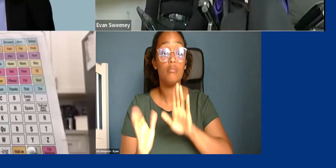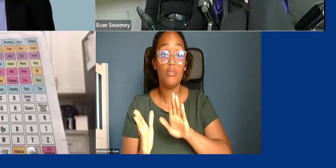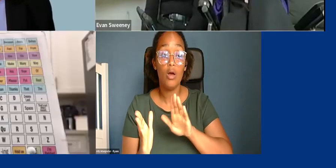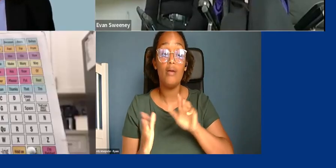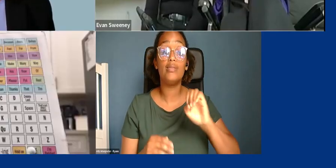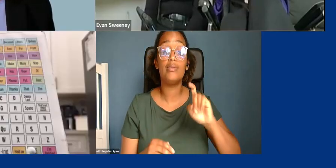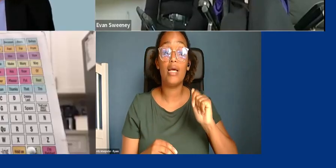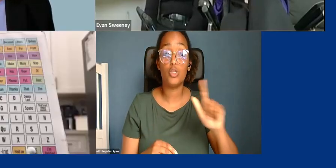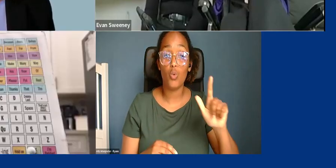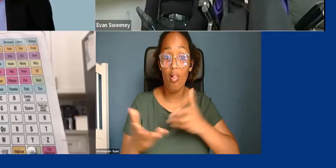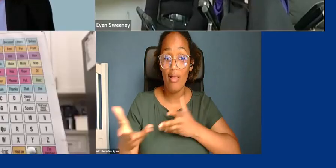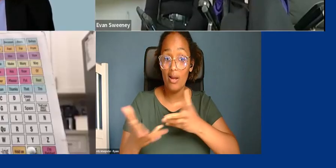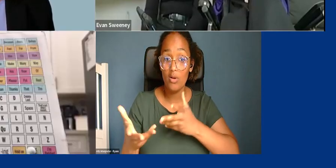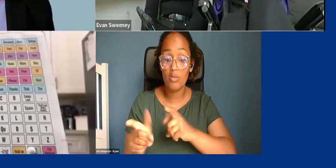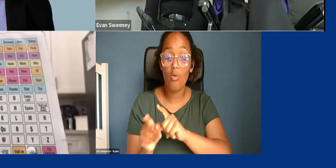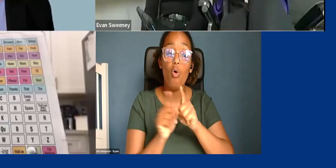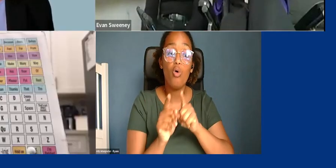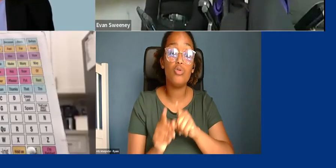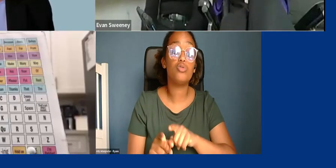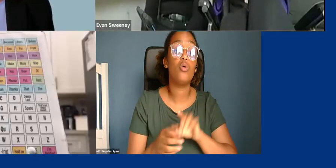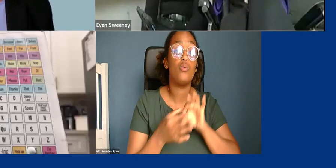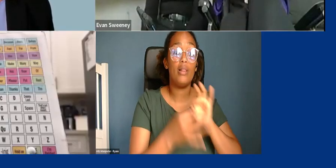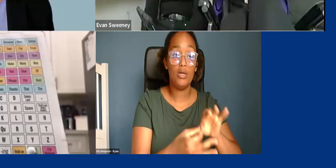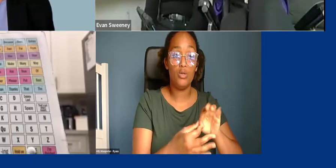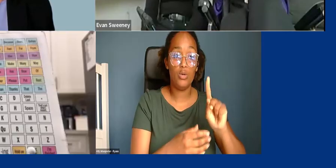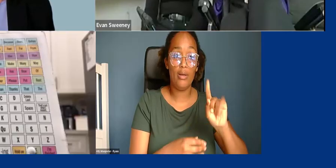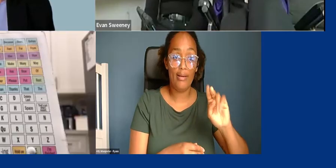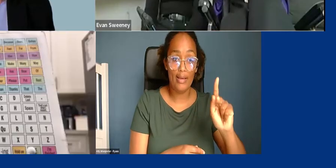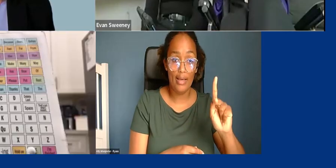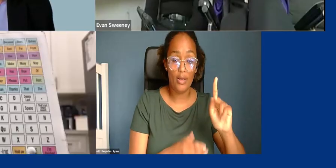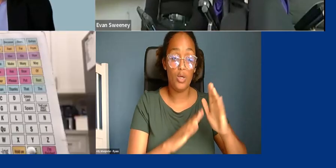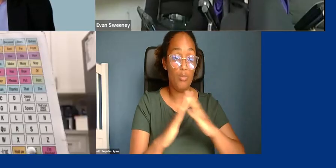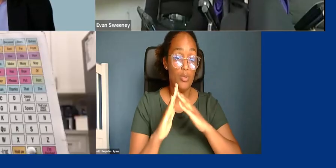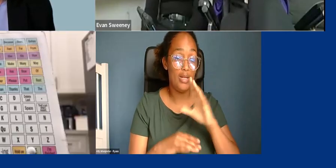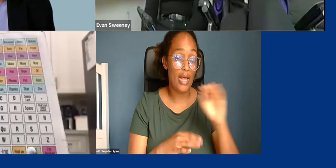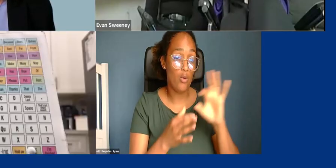with regard to kink communities and relationships with disability communities.